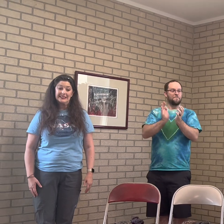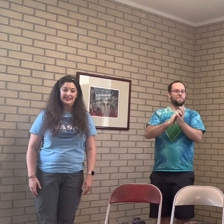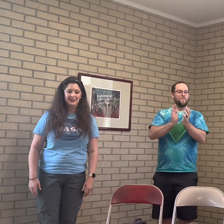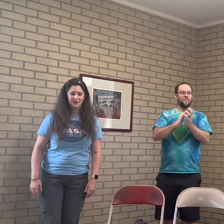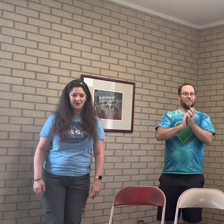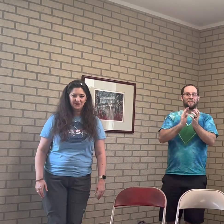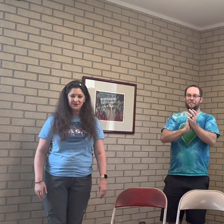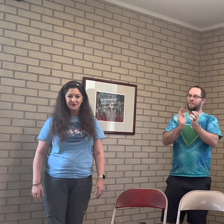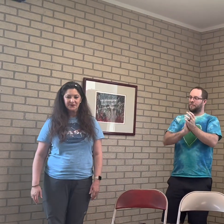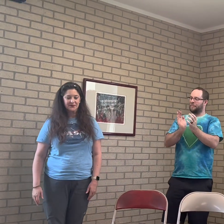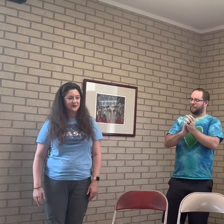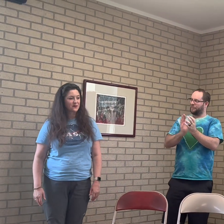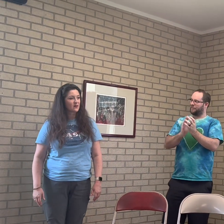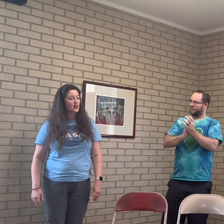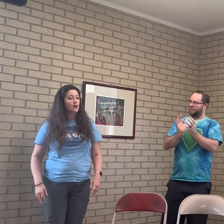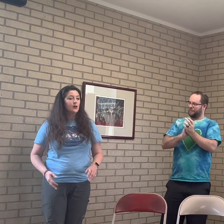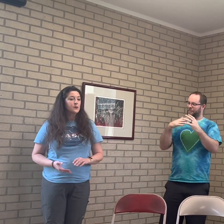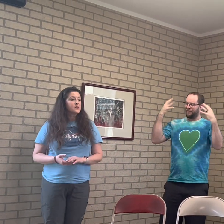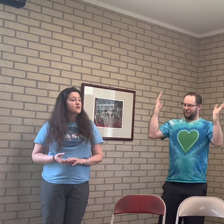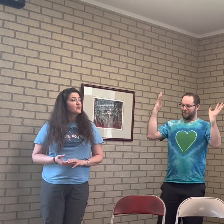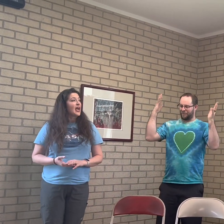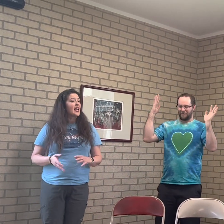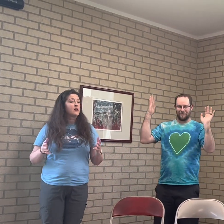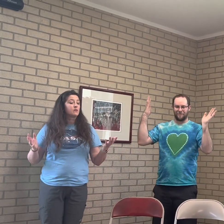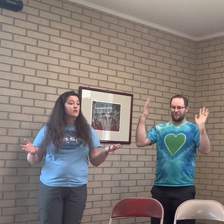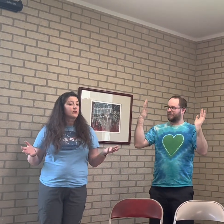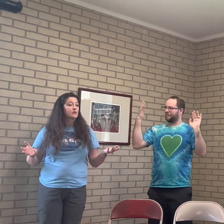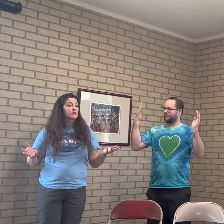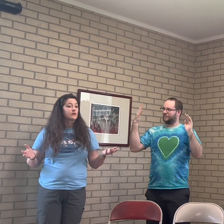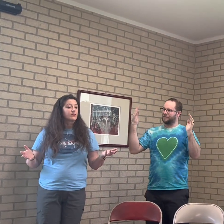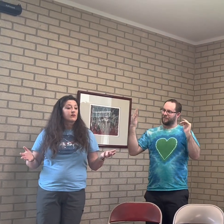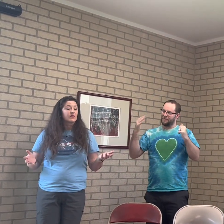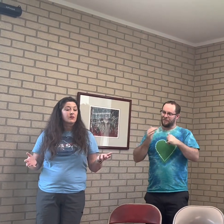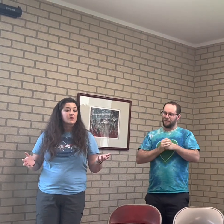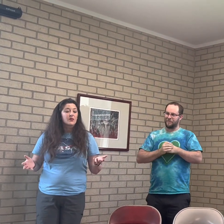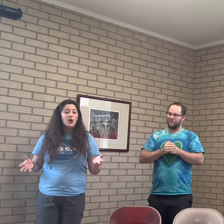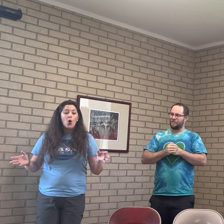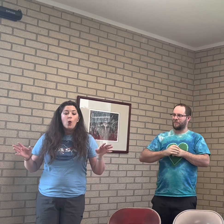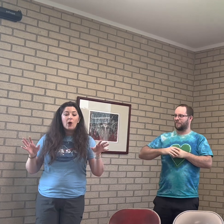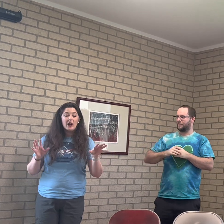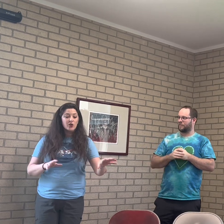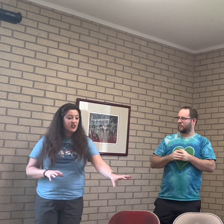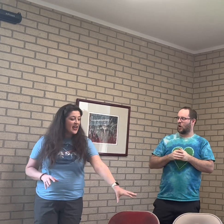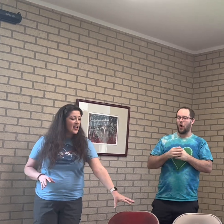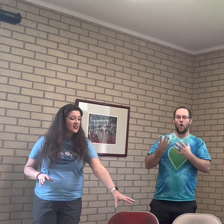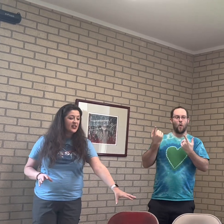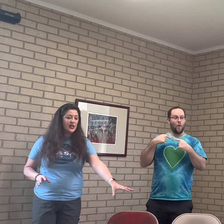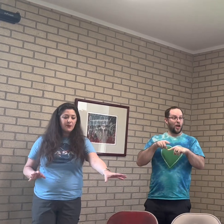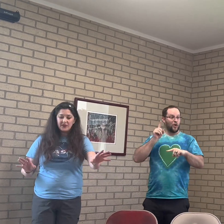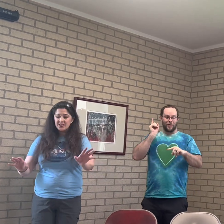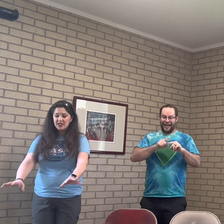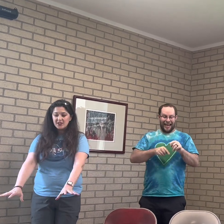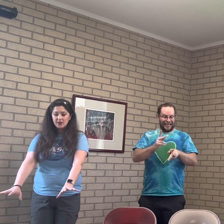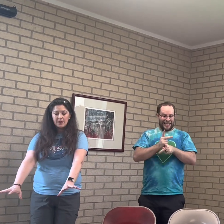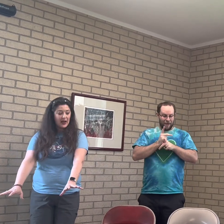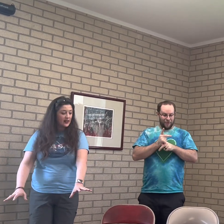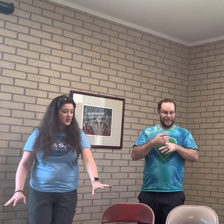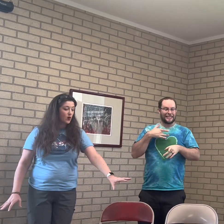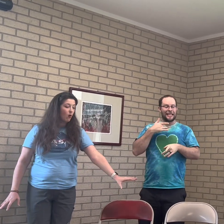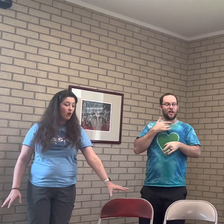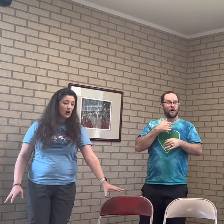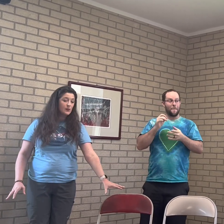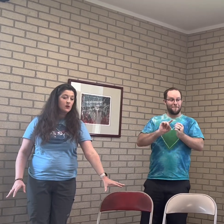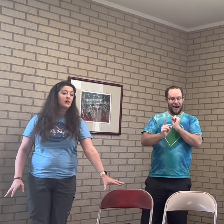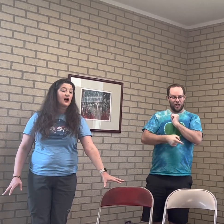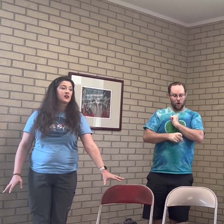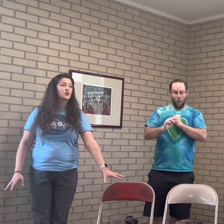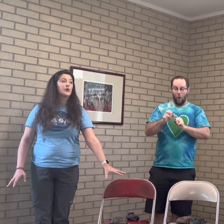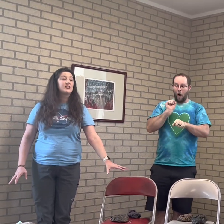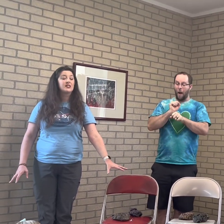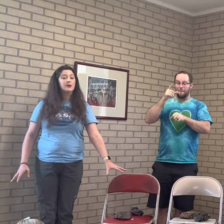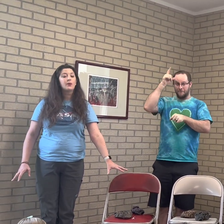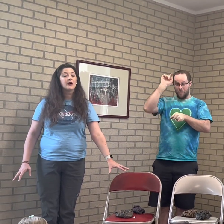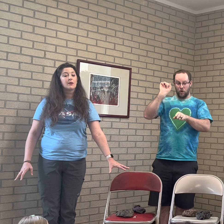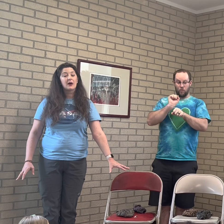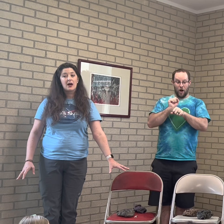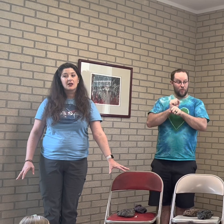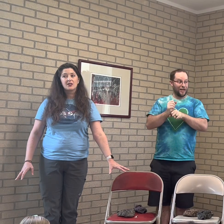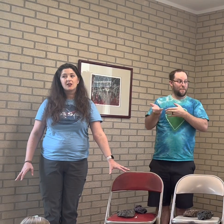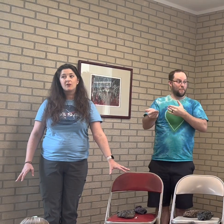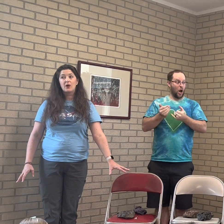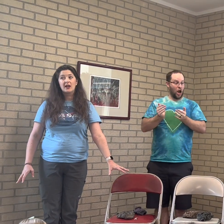Dr. Shannon: While you cannot keep the sensory packets or our moon rocks, we did bring a box of rocks